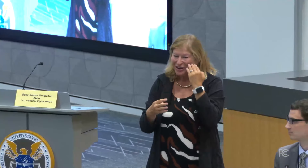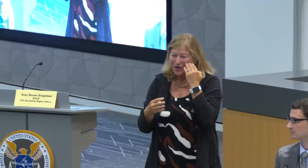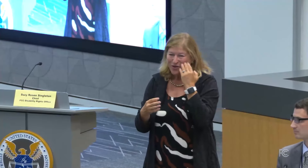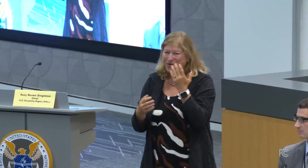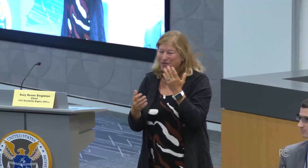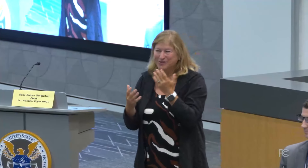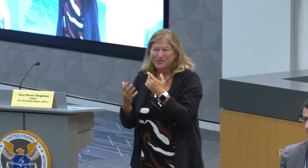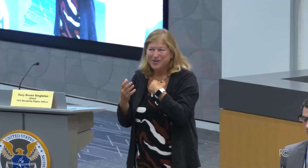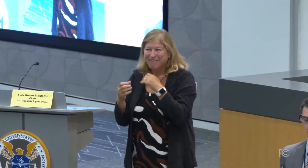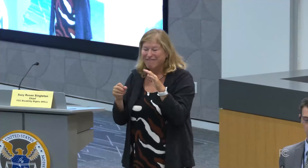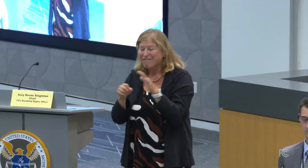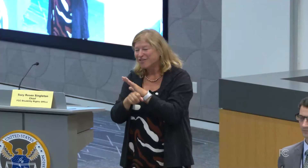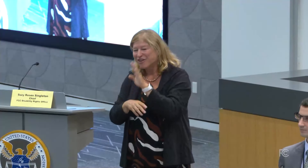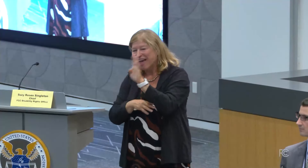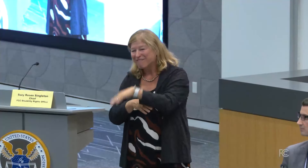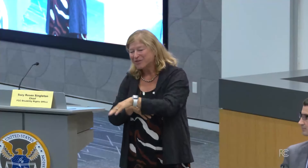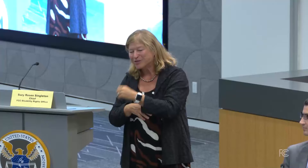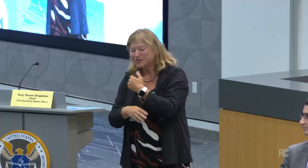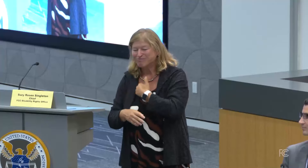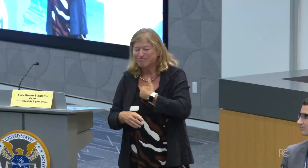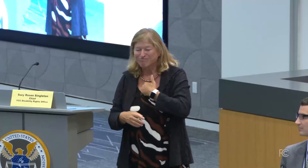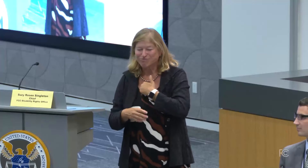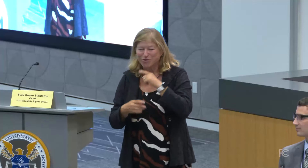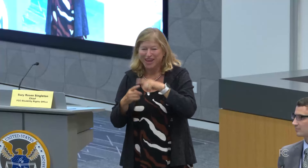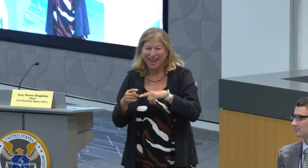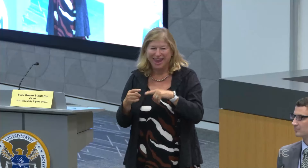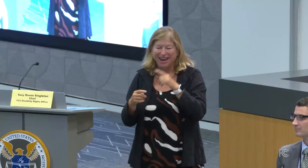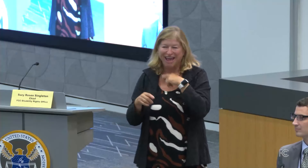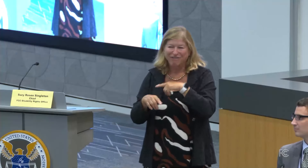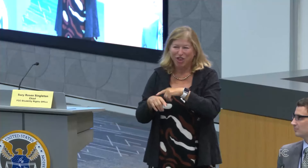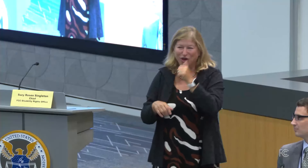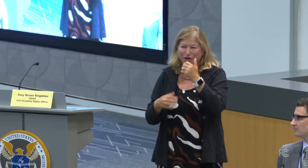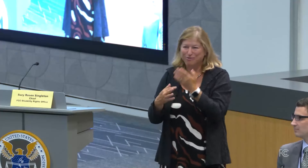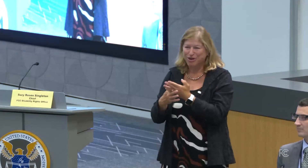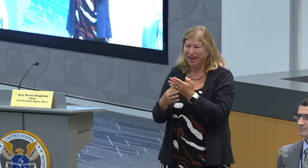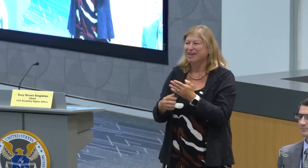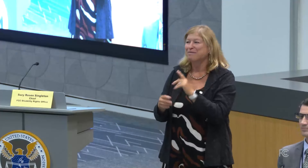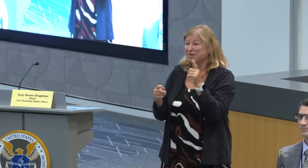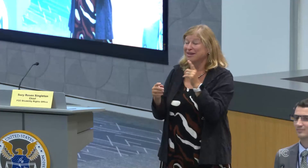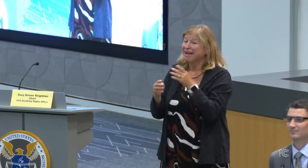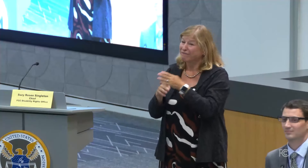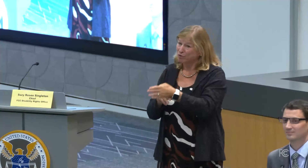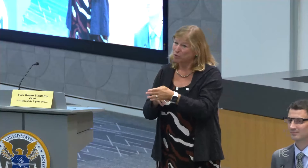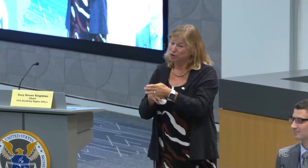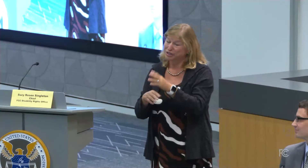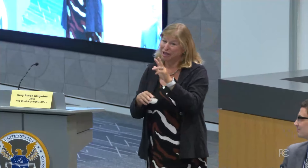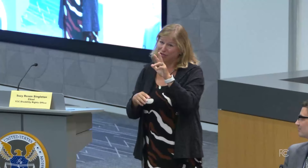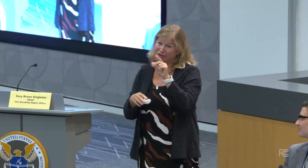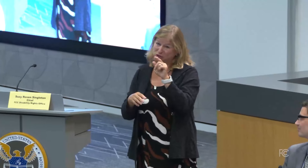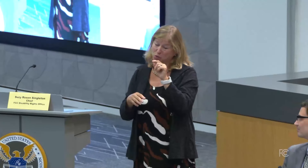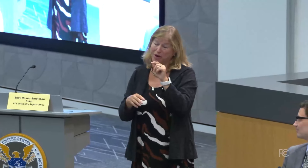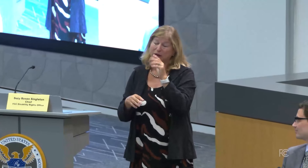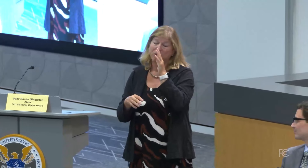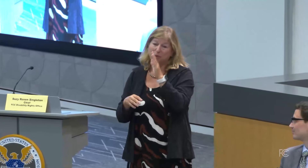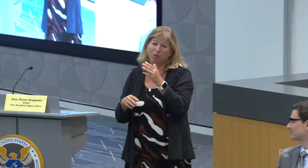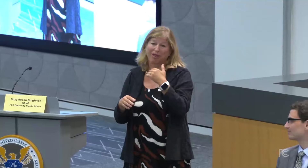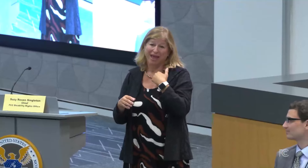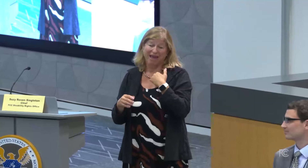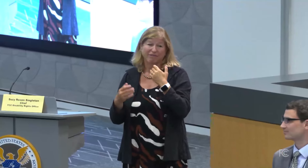START. OKAY. IF EVERYONE WILL RETURN, PLEASE, WE'LL BEGIN OUR SECOND PANEL.